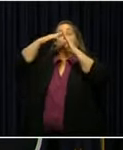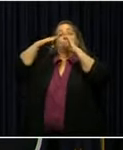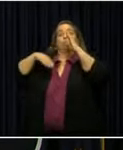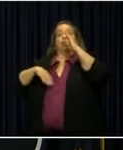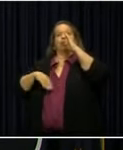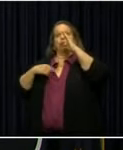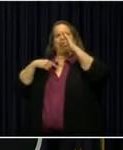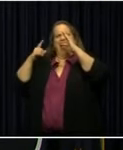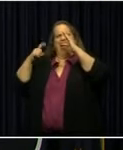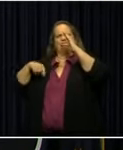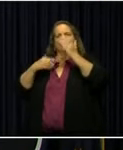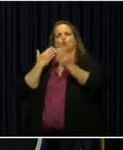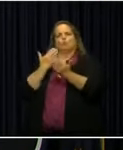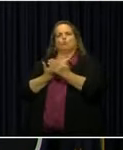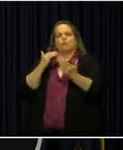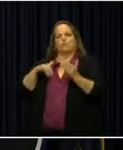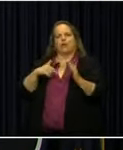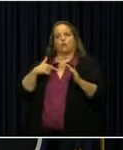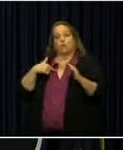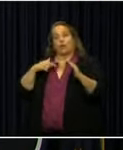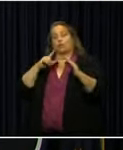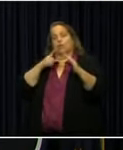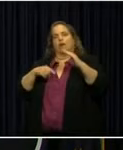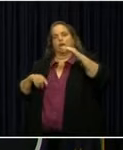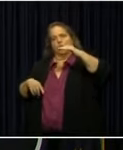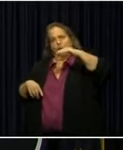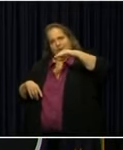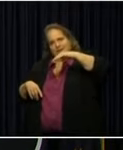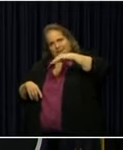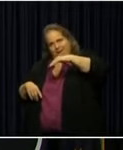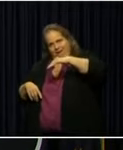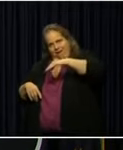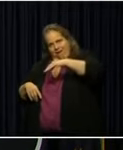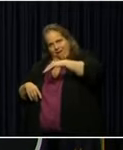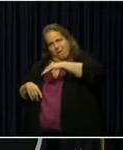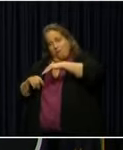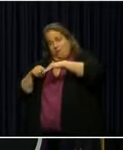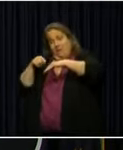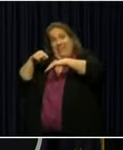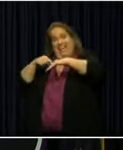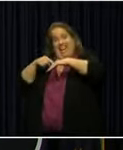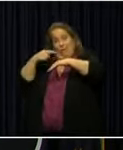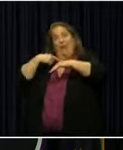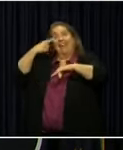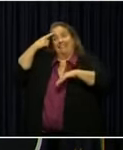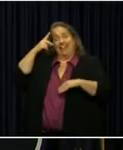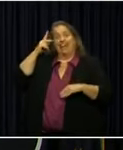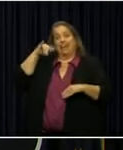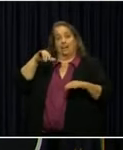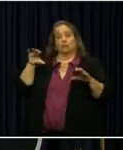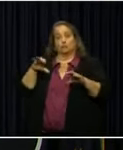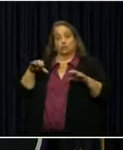SUGGESTED HERE, I THINK WE WOULD AGREE WITH, THAT THE EXISTING HEALTH CARE COMMUNITY -- THAT